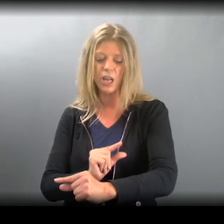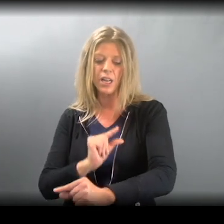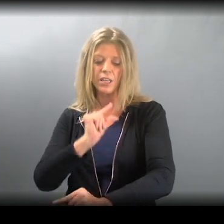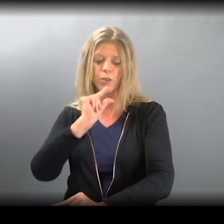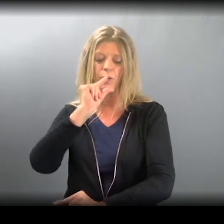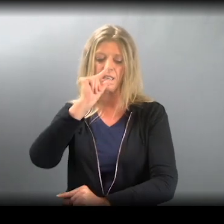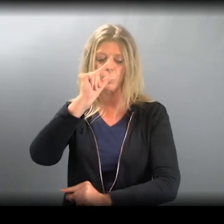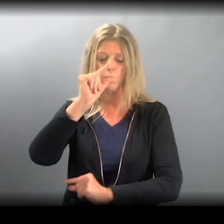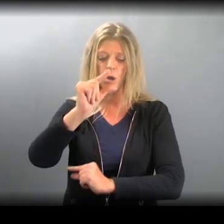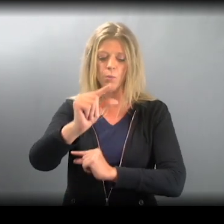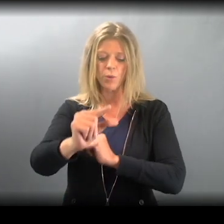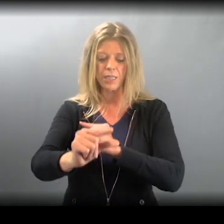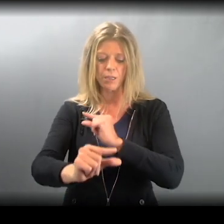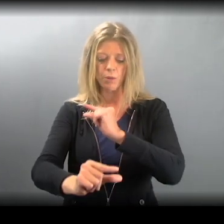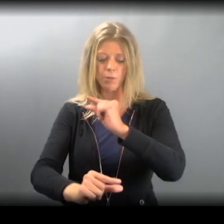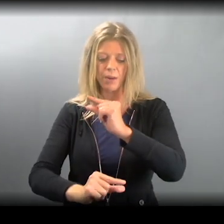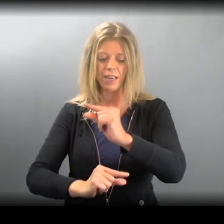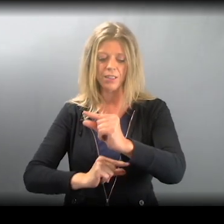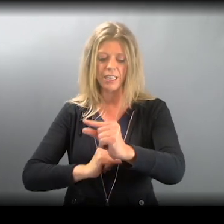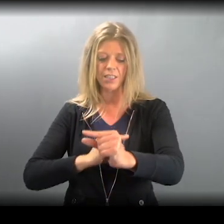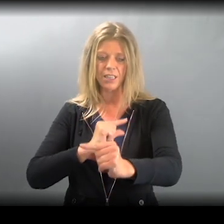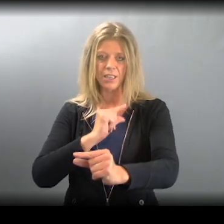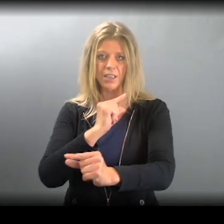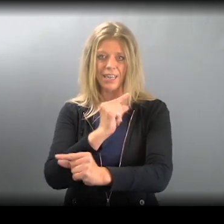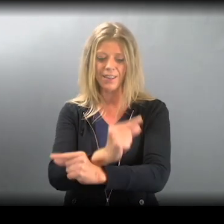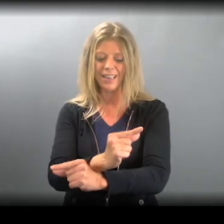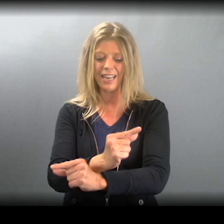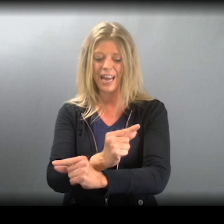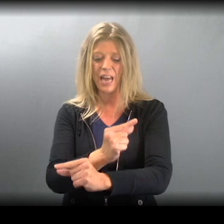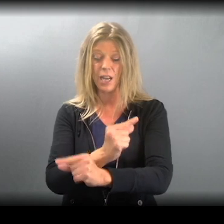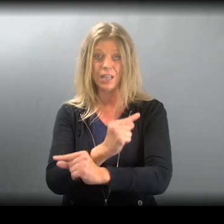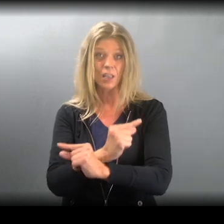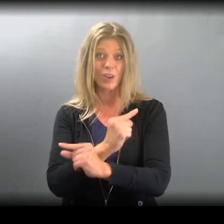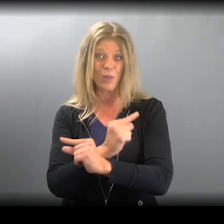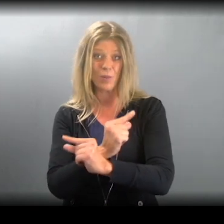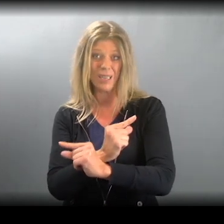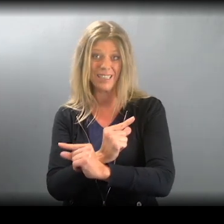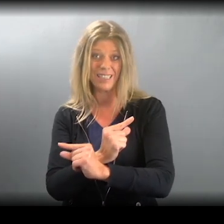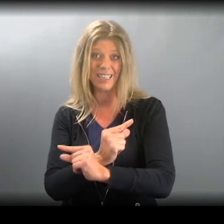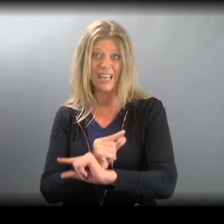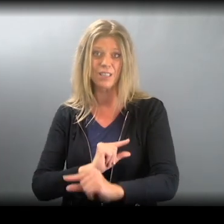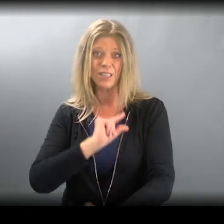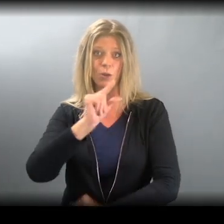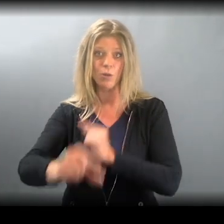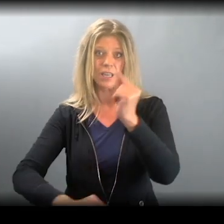You're going to bring them around each other and then end on the wrist. So,